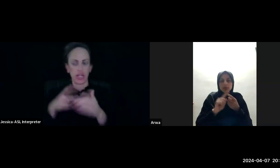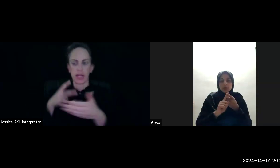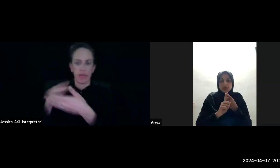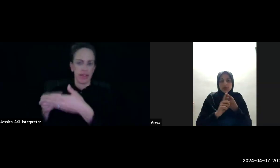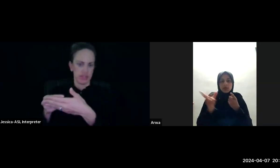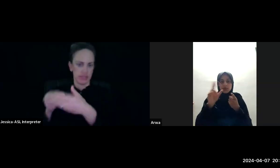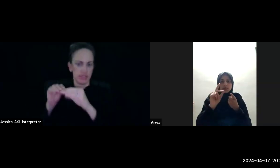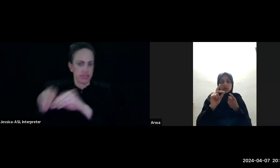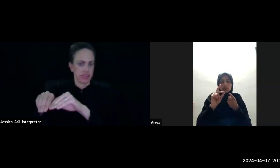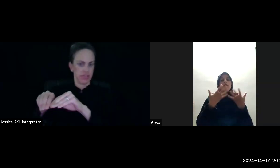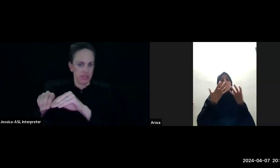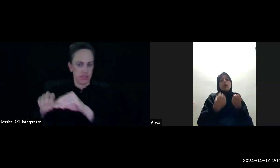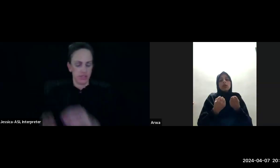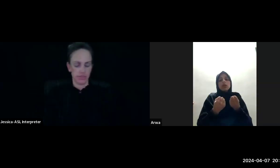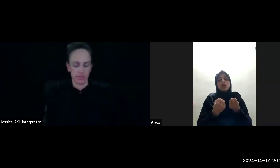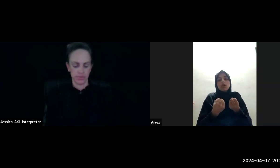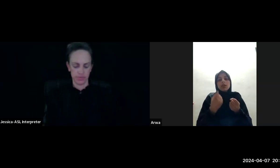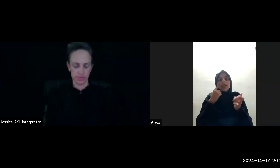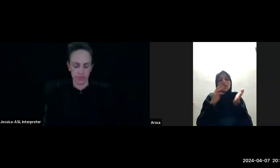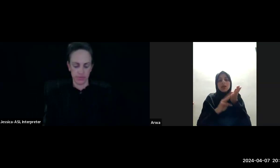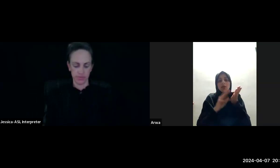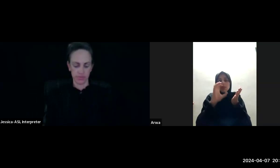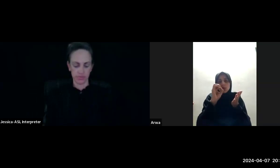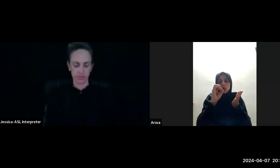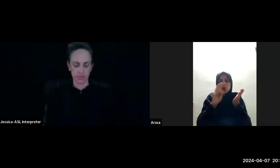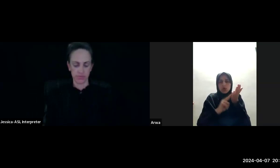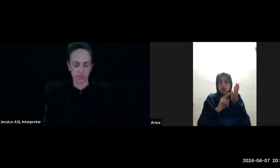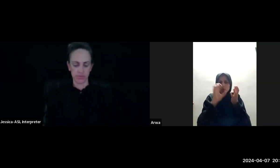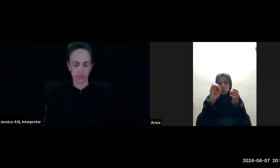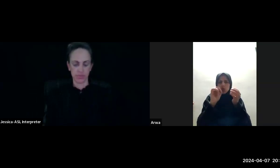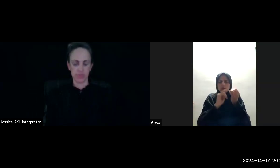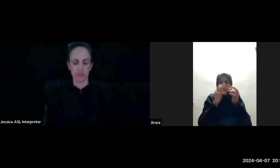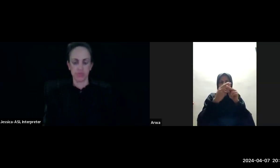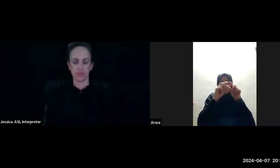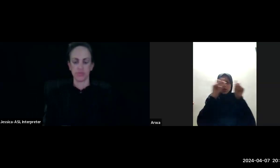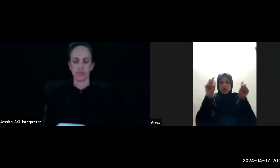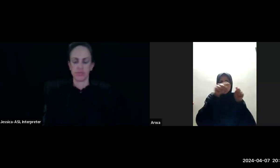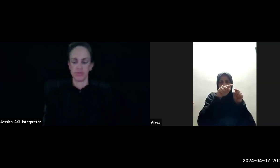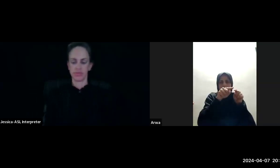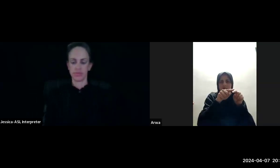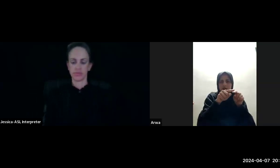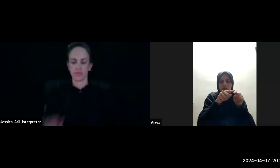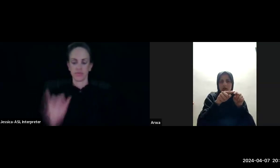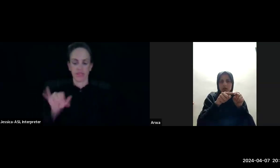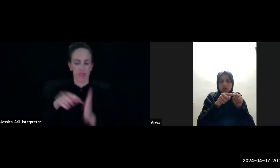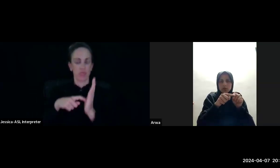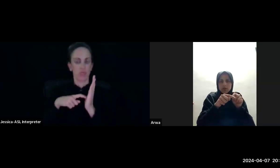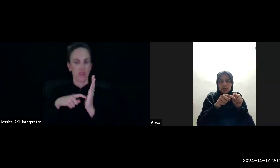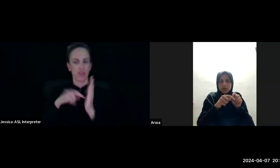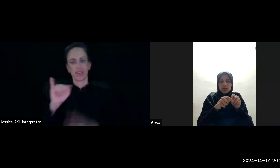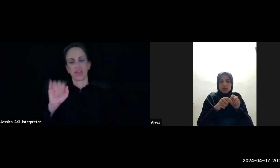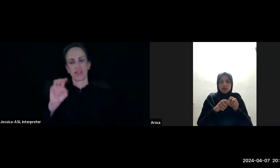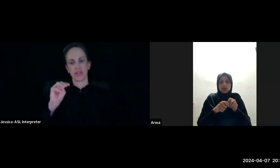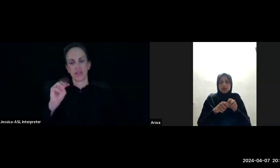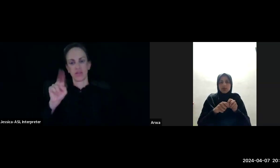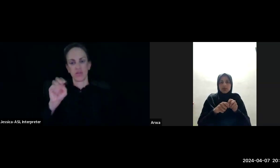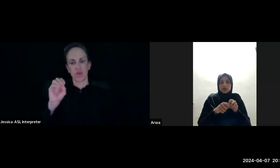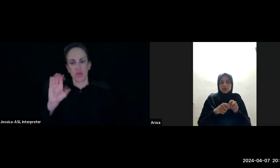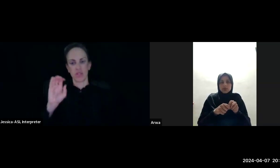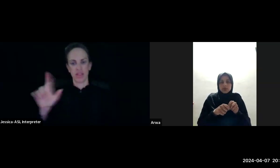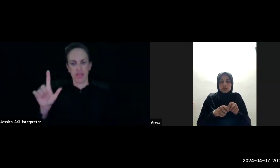need uh imuno supression in the individual because the cell is not of self origin. it is